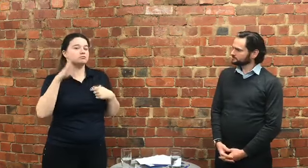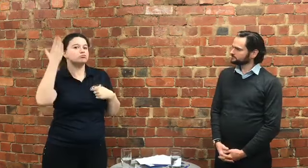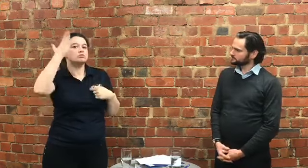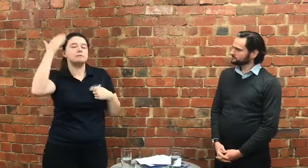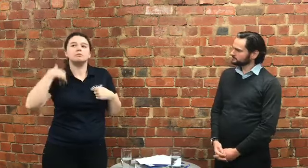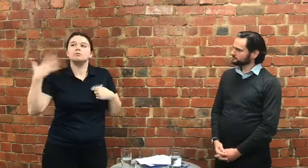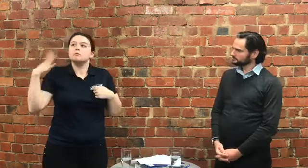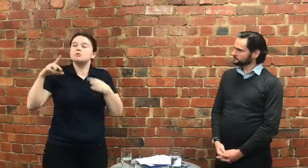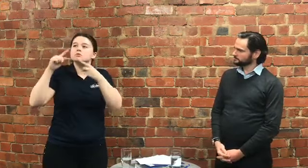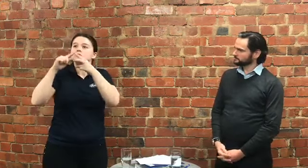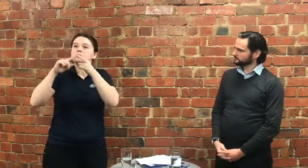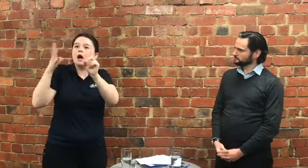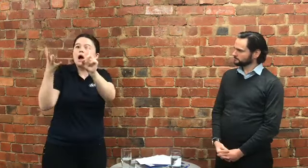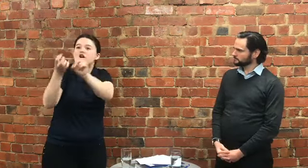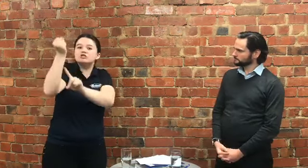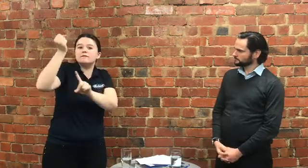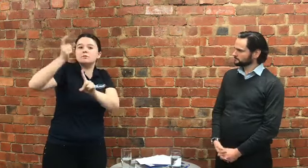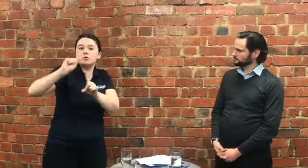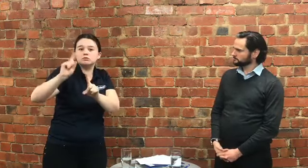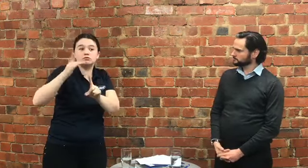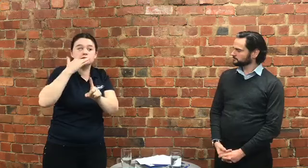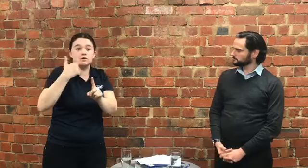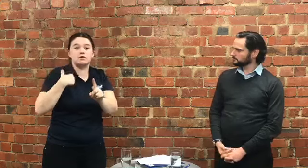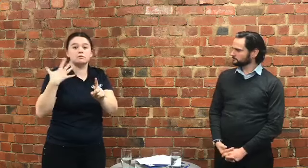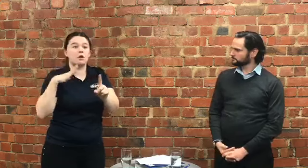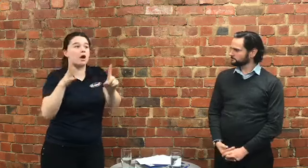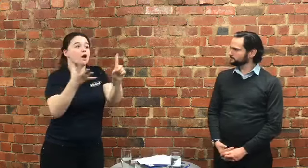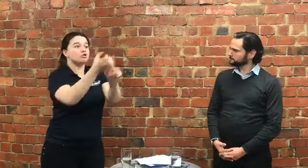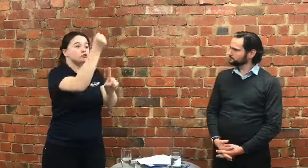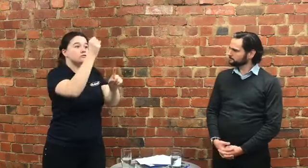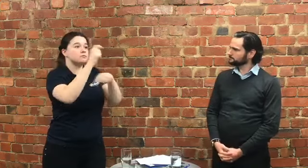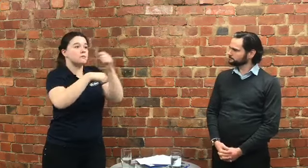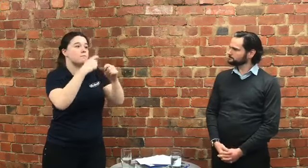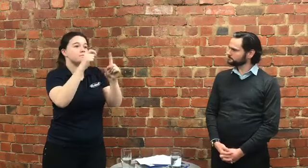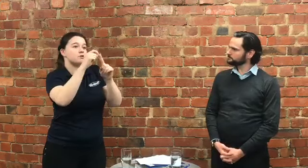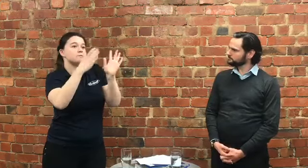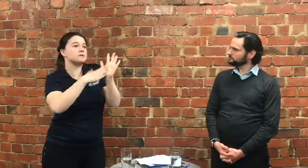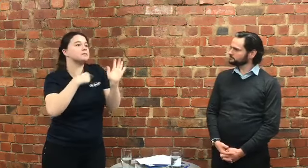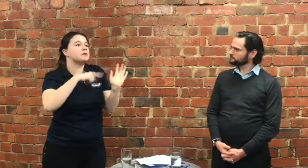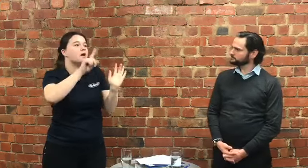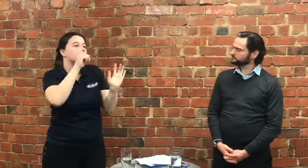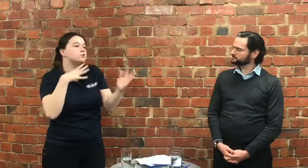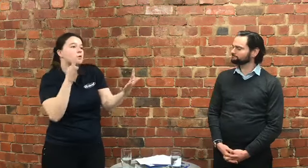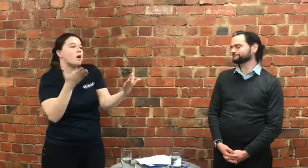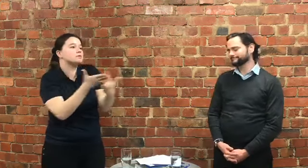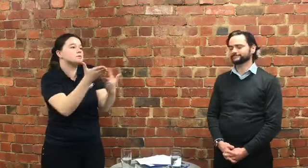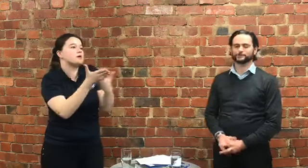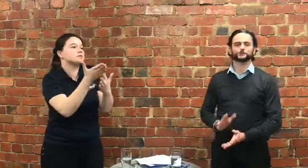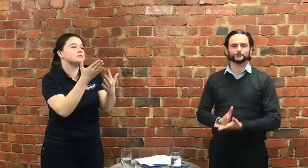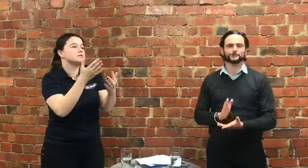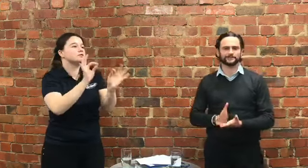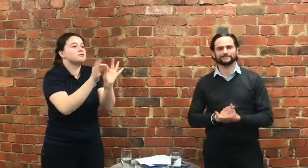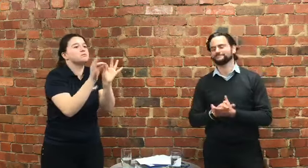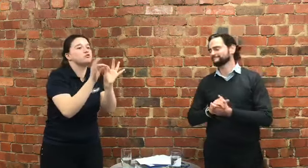what is reasonable and necessary. So, it's not like you're going with a shopping list with a massive list of things that you're wanting, okay?